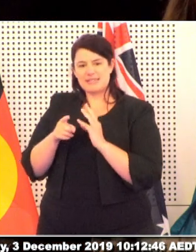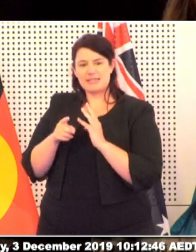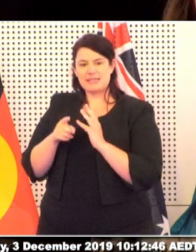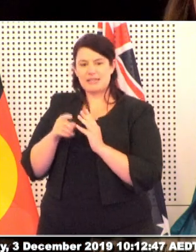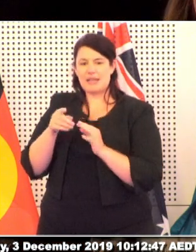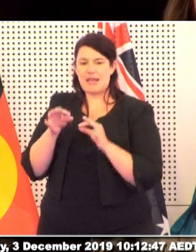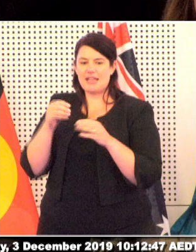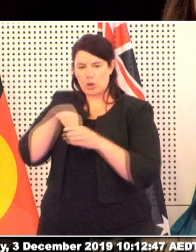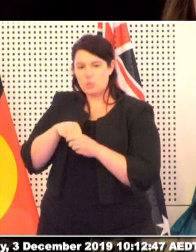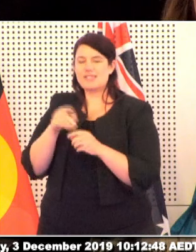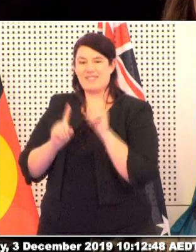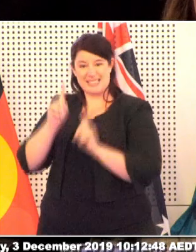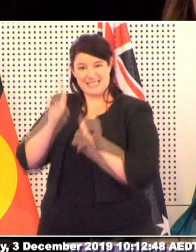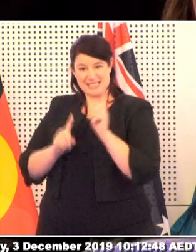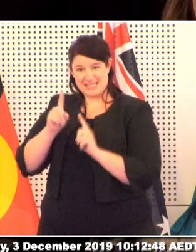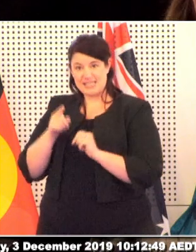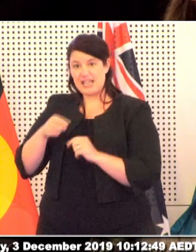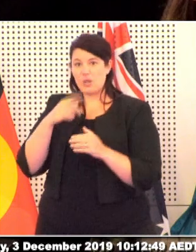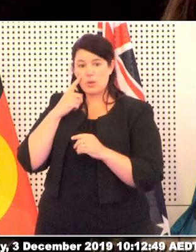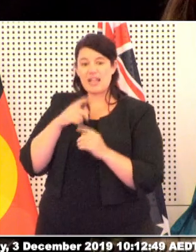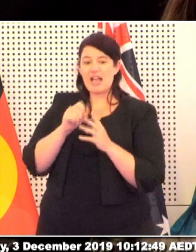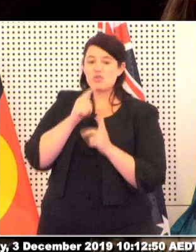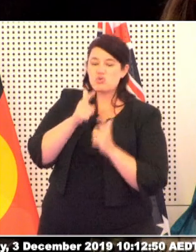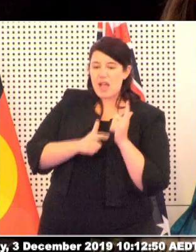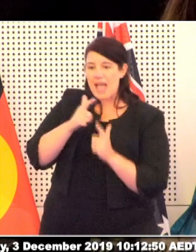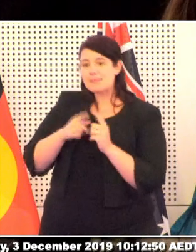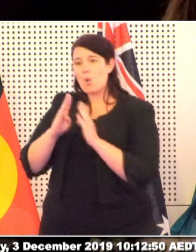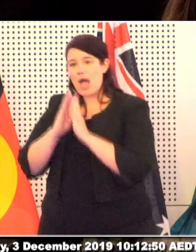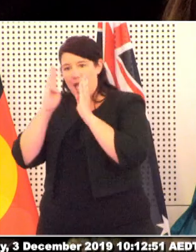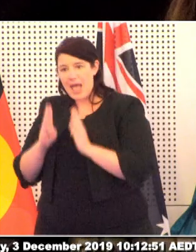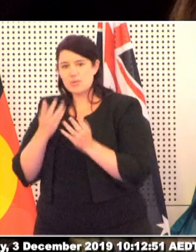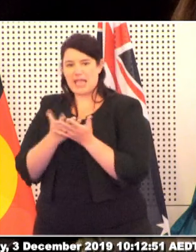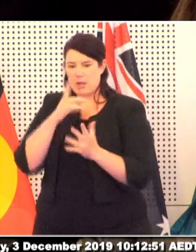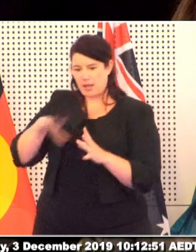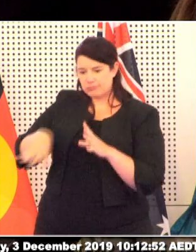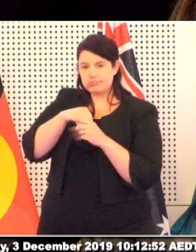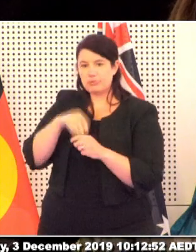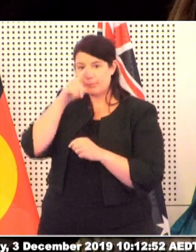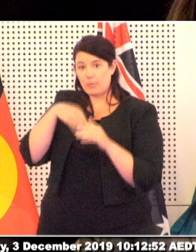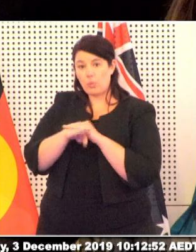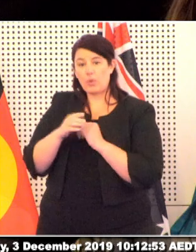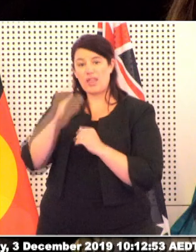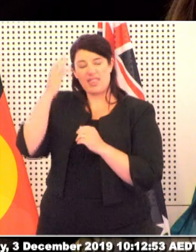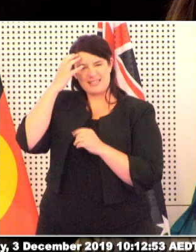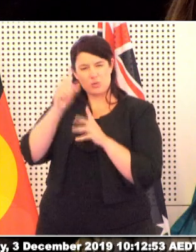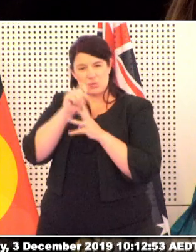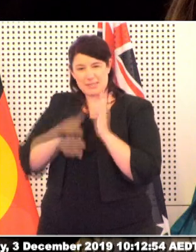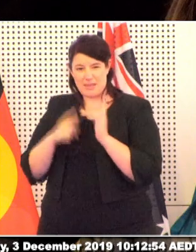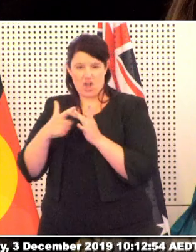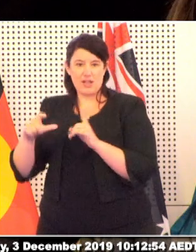health, transport and community services to becoming more inclusive of people with intellectual disability. That’s correct.